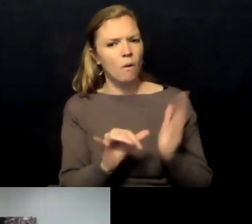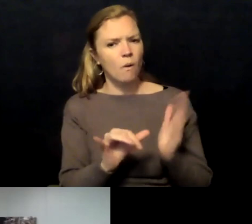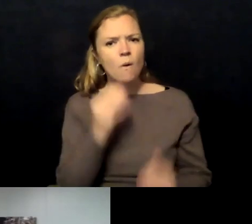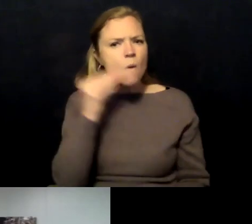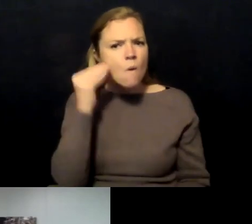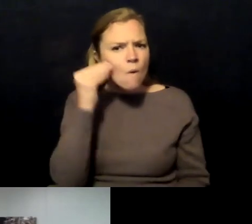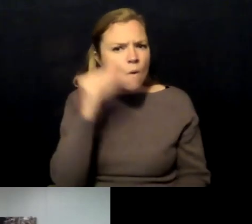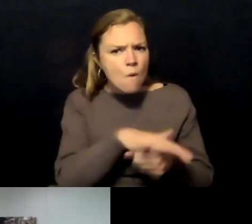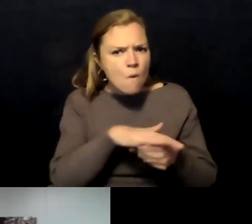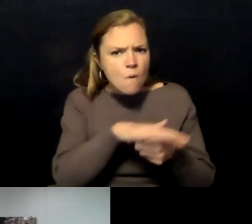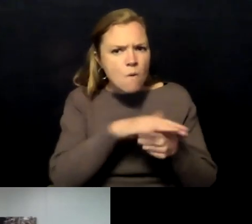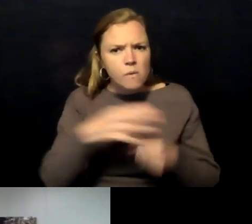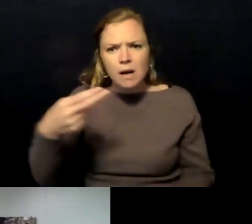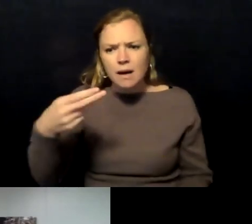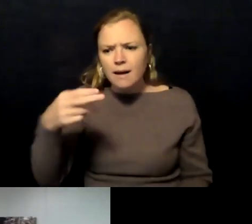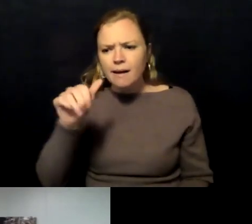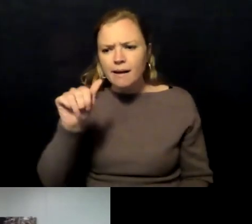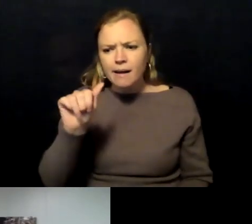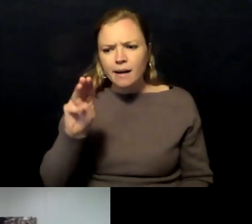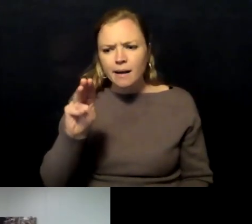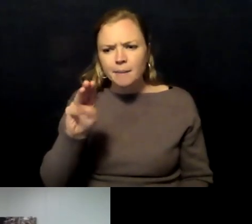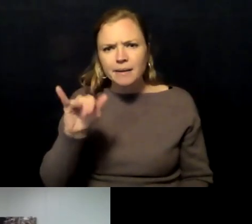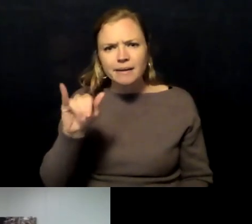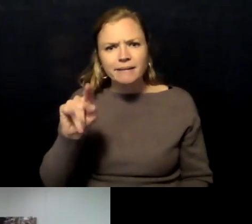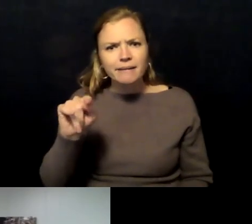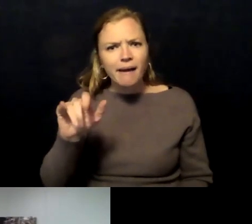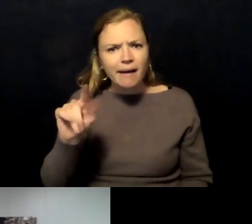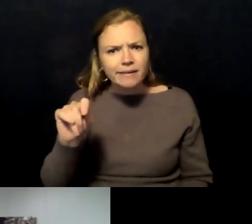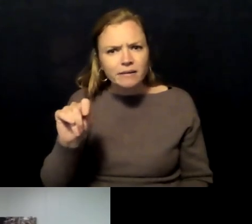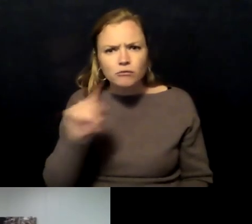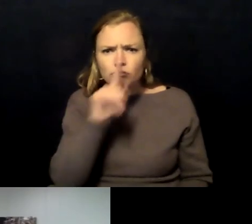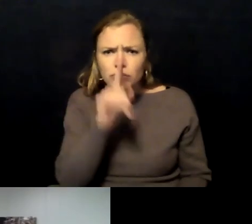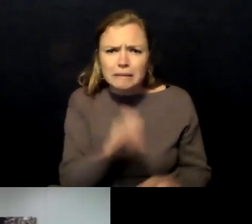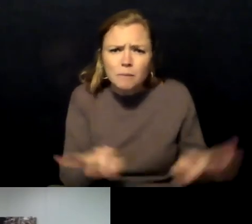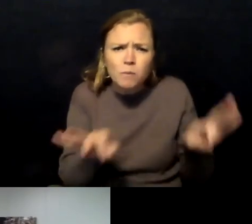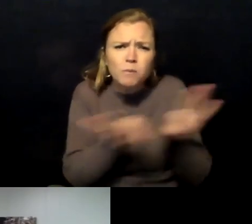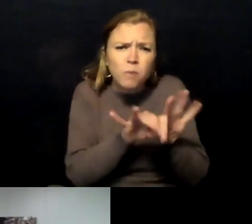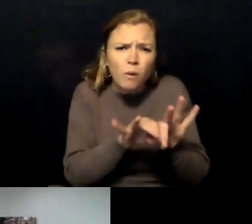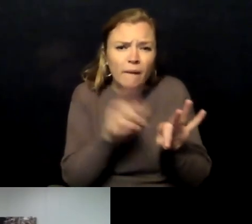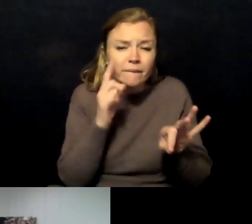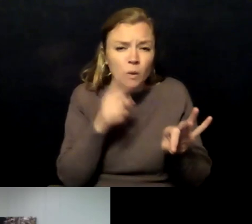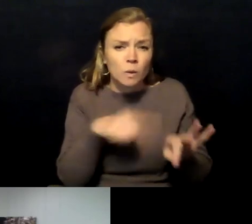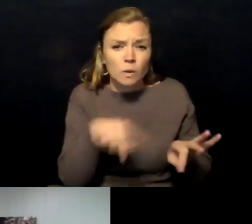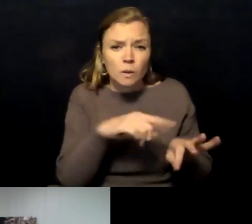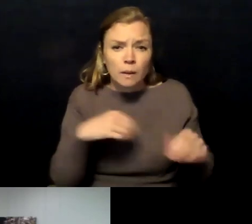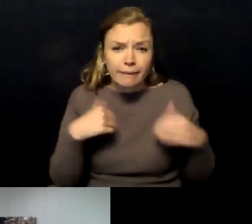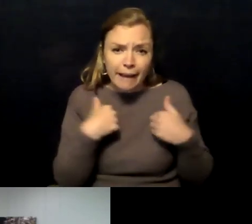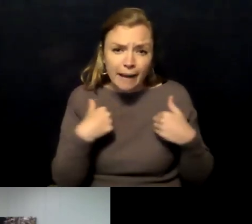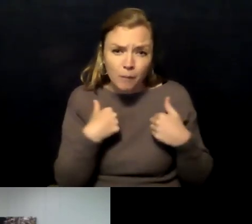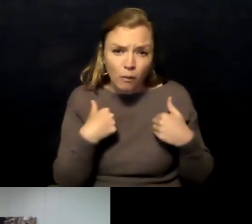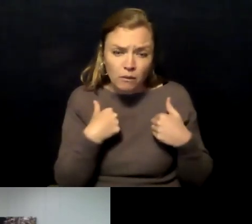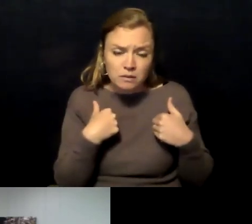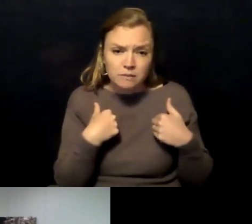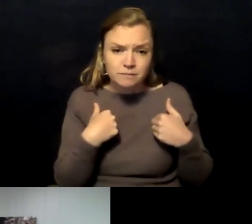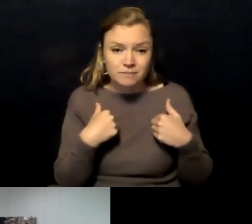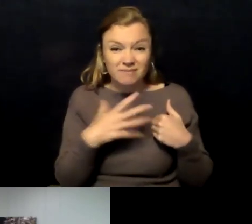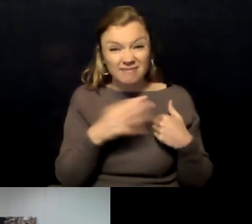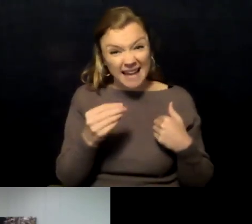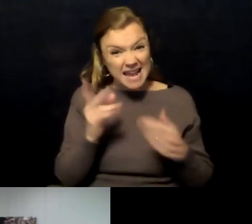Then you hope that maybe that knowledge will make people a little more aware of the implications of habitat